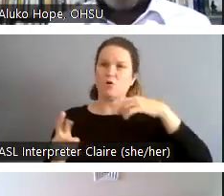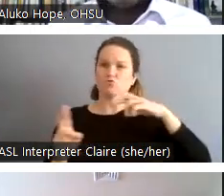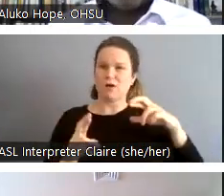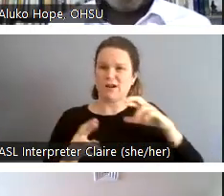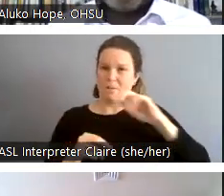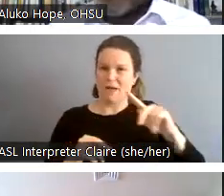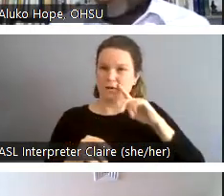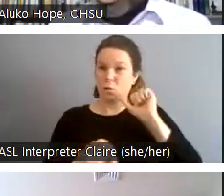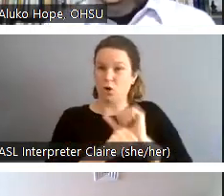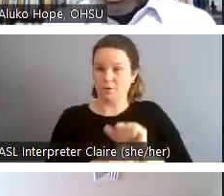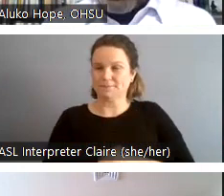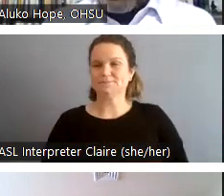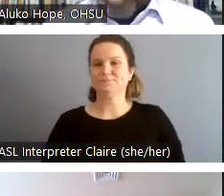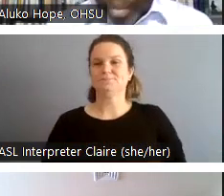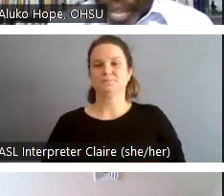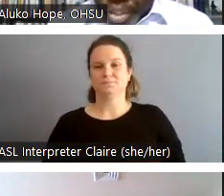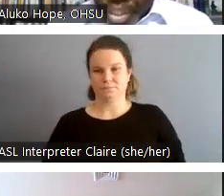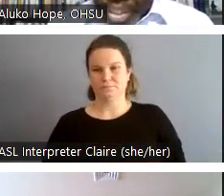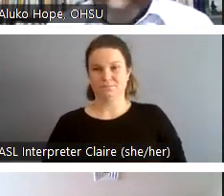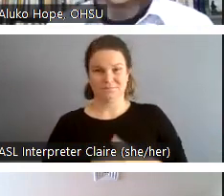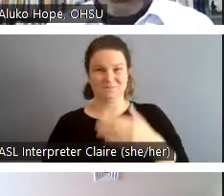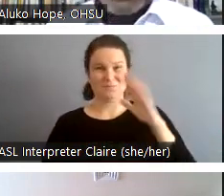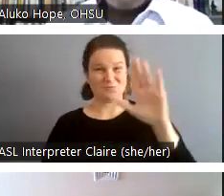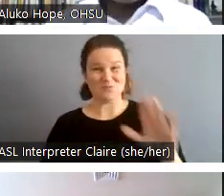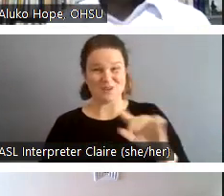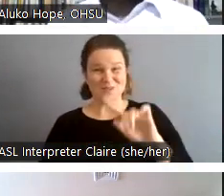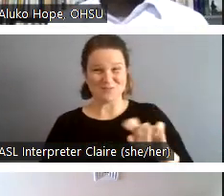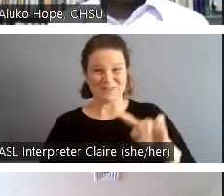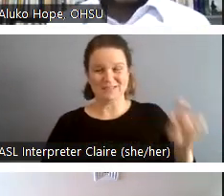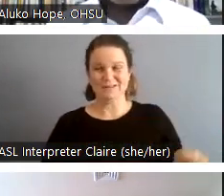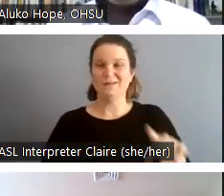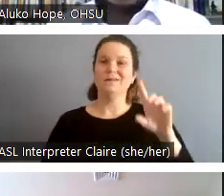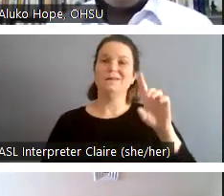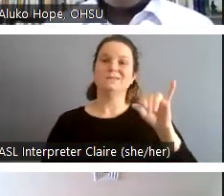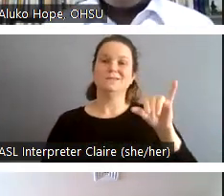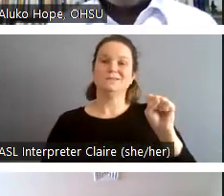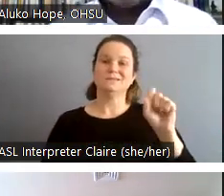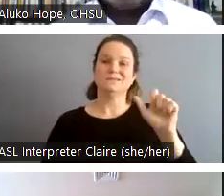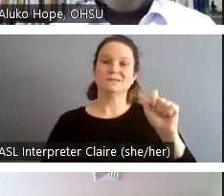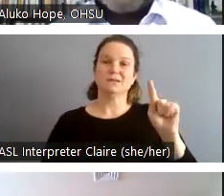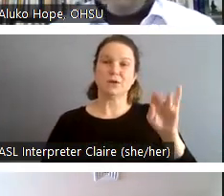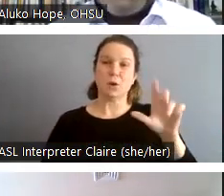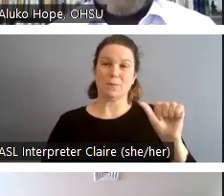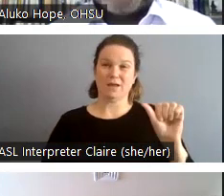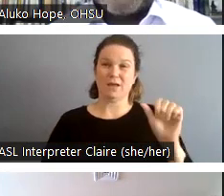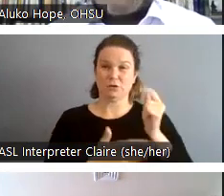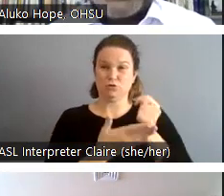Hmm, those are great questions. So, the dysautonomia treatment is actually quite-